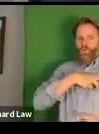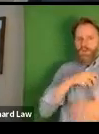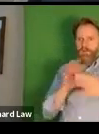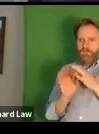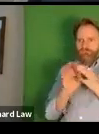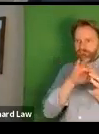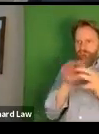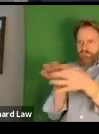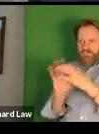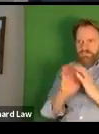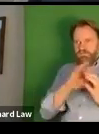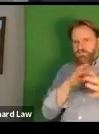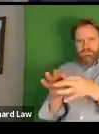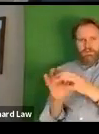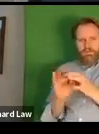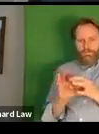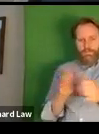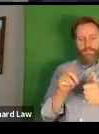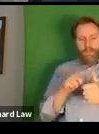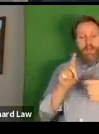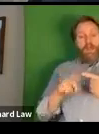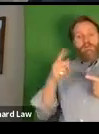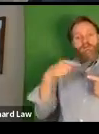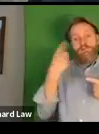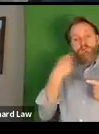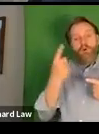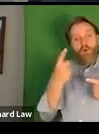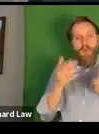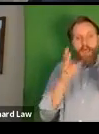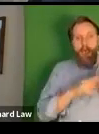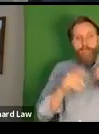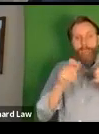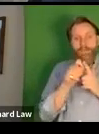got all our MPs meeting in Parliament and some of the questions that people have